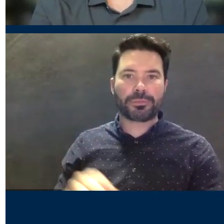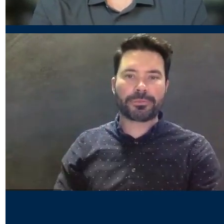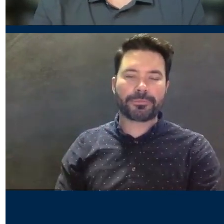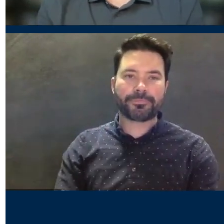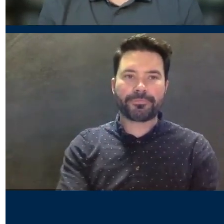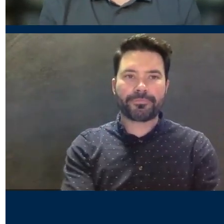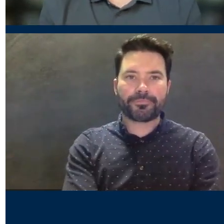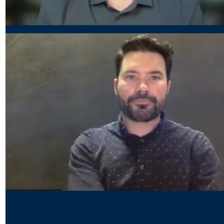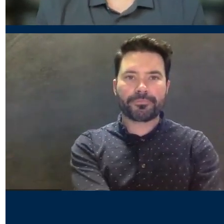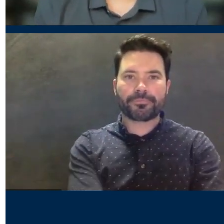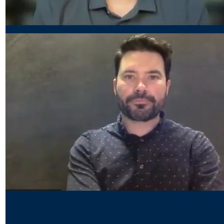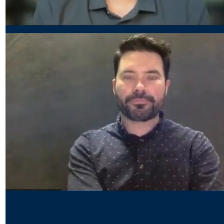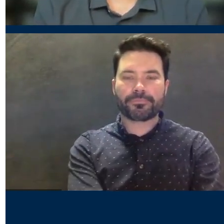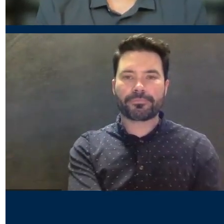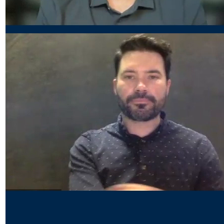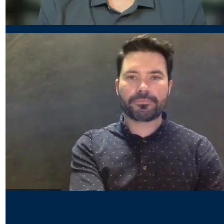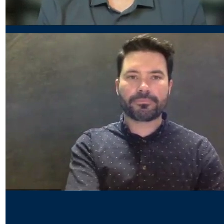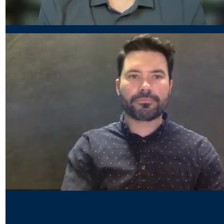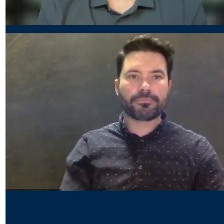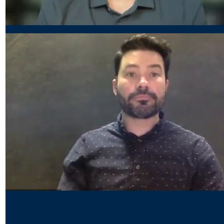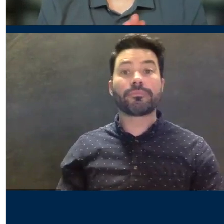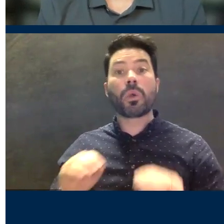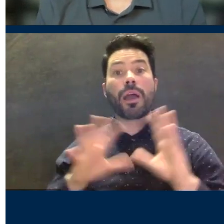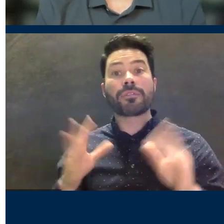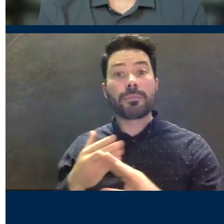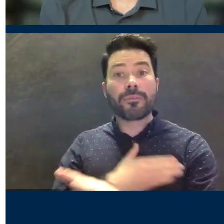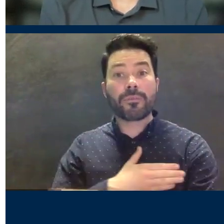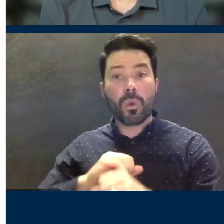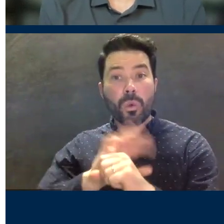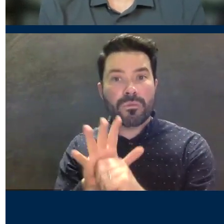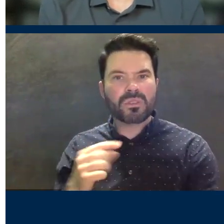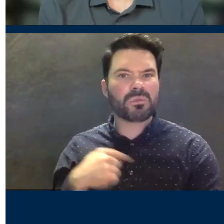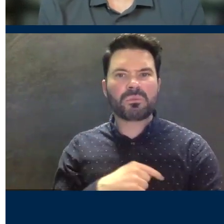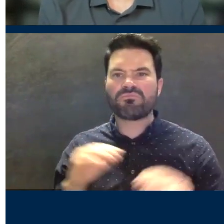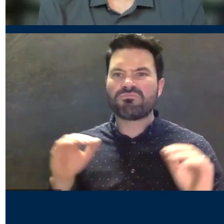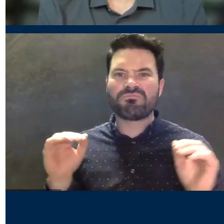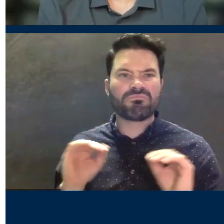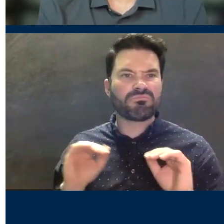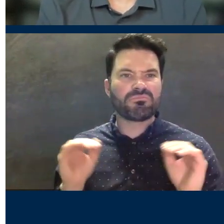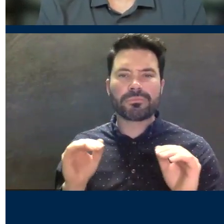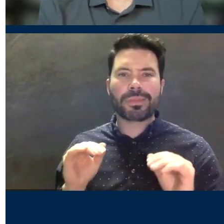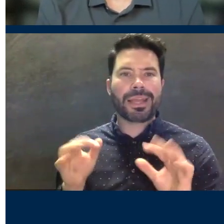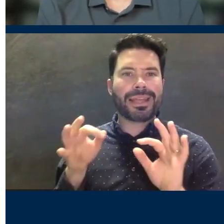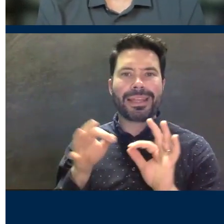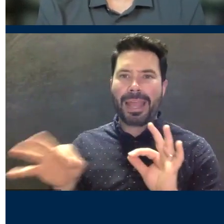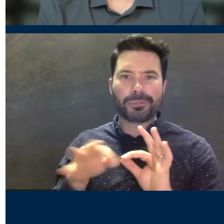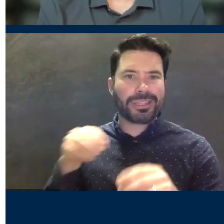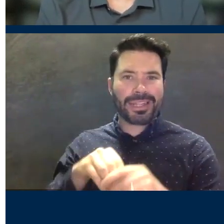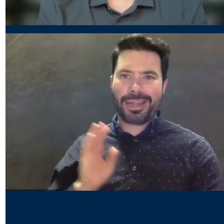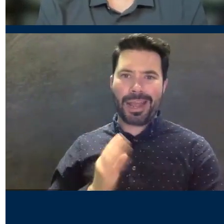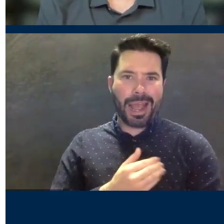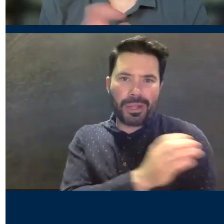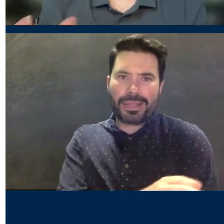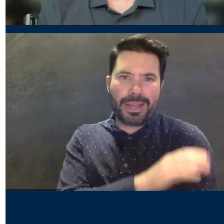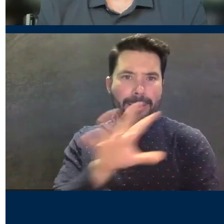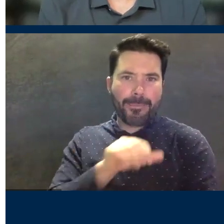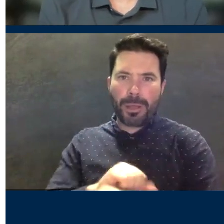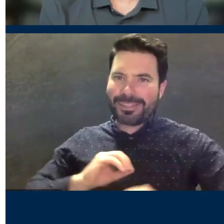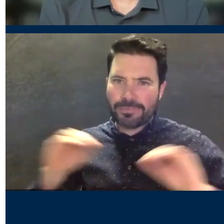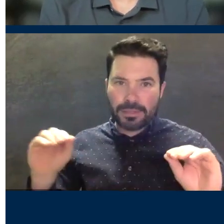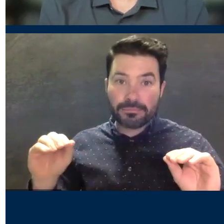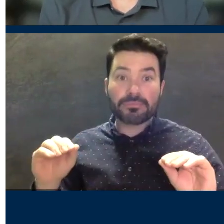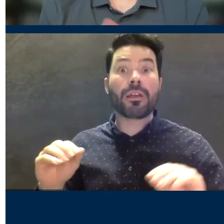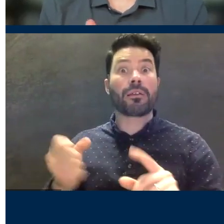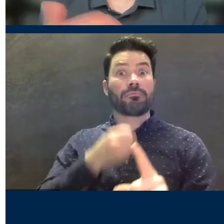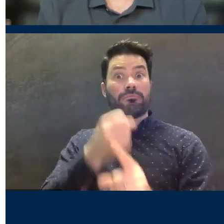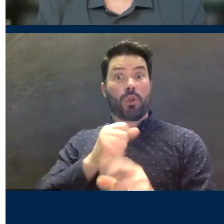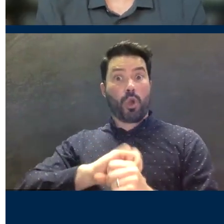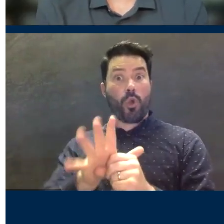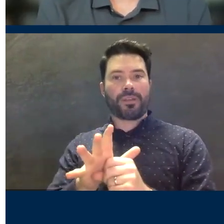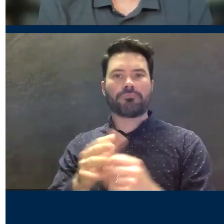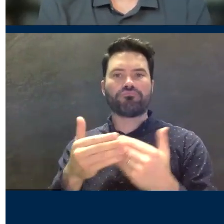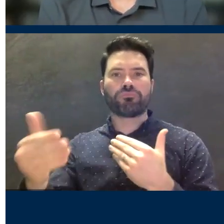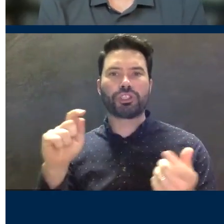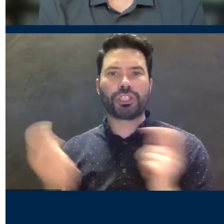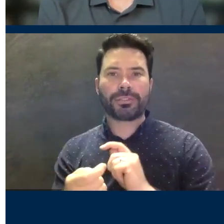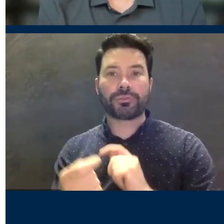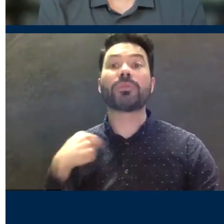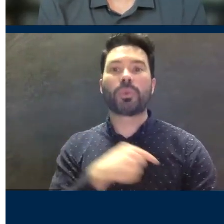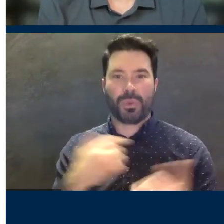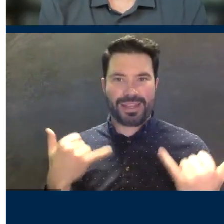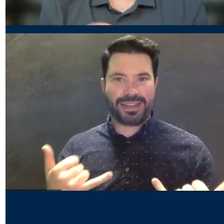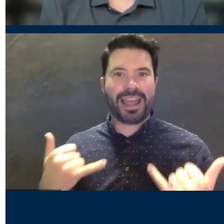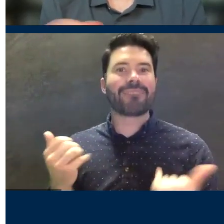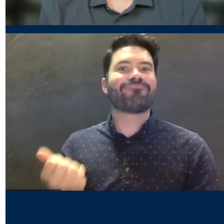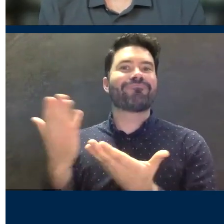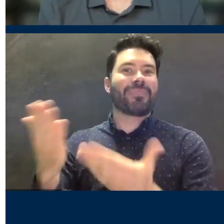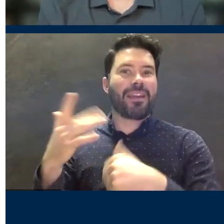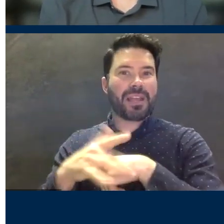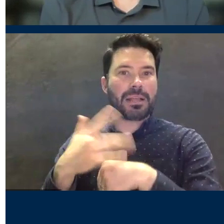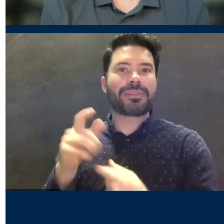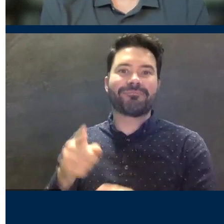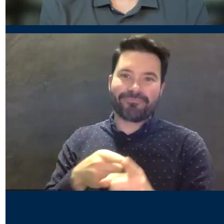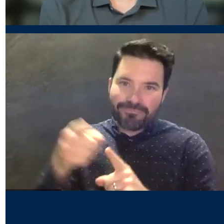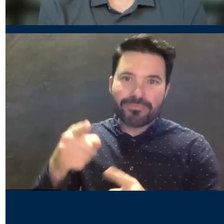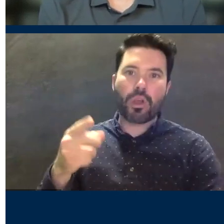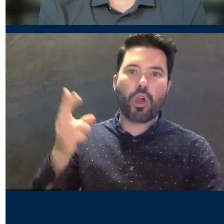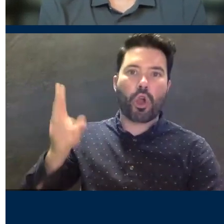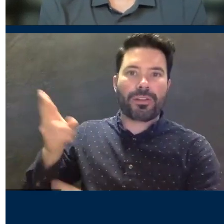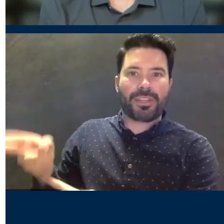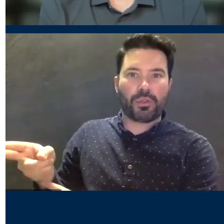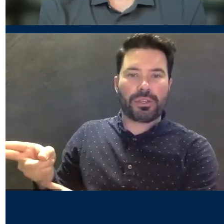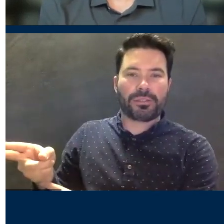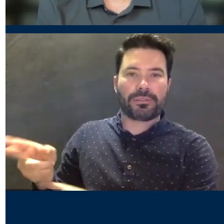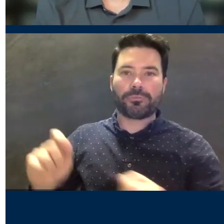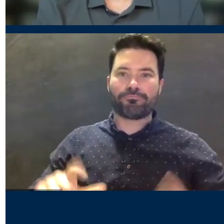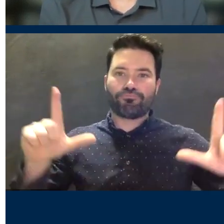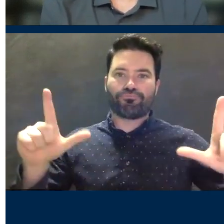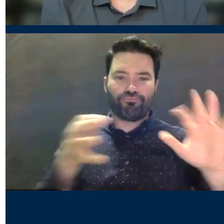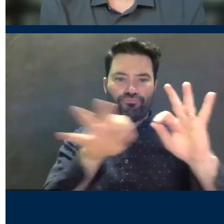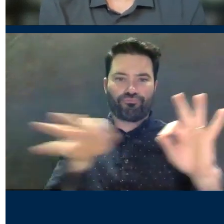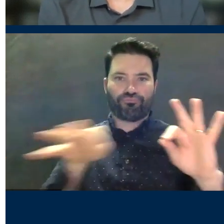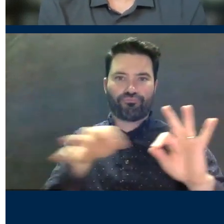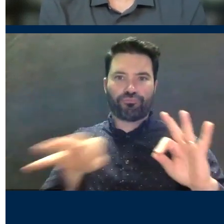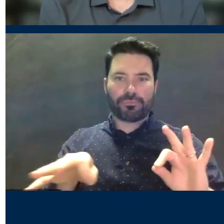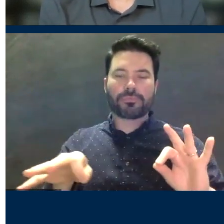So obviously before Covid, we did not have anybody receive captioning in our clinic appointments. That changed when Covid hit, and we now have that available, especially for our hard of hearing to be able to have captioning, especially engaging with our providers and staff.